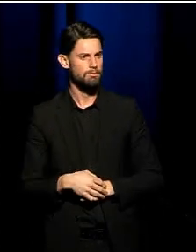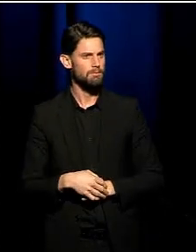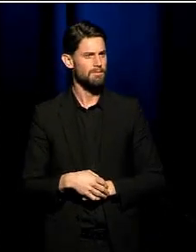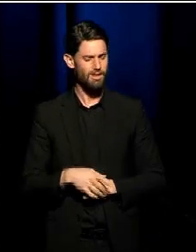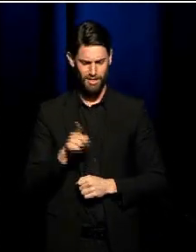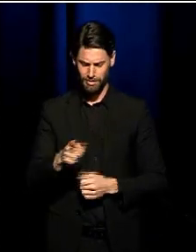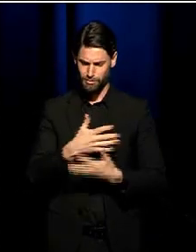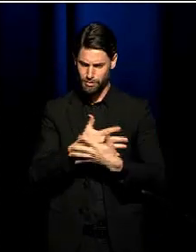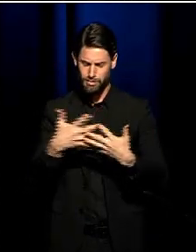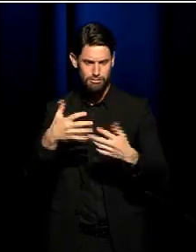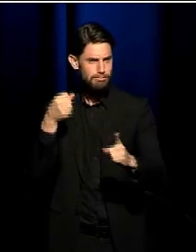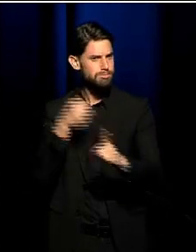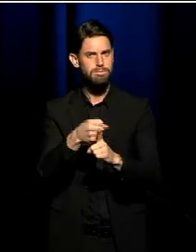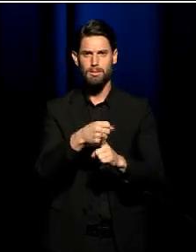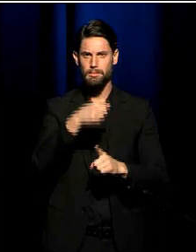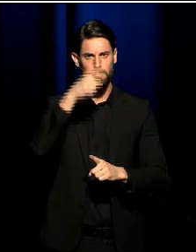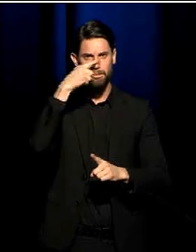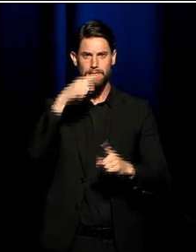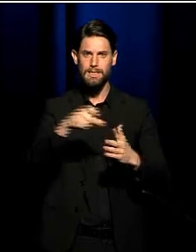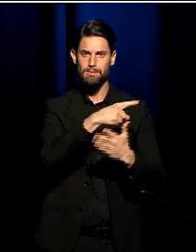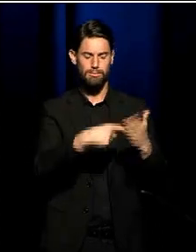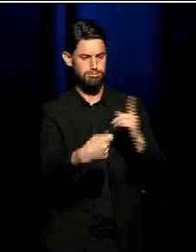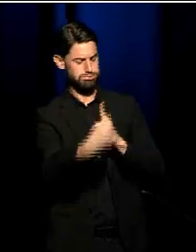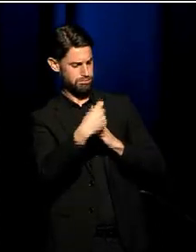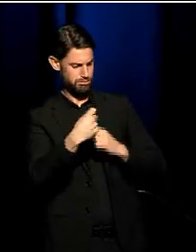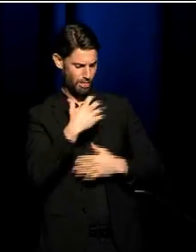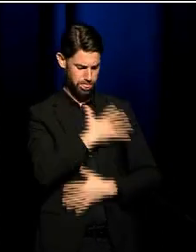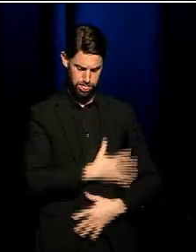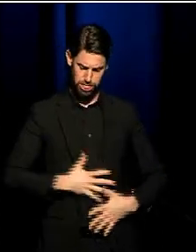lives of people with disability and their feelings of safety and security in